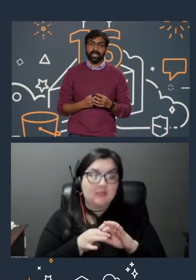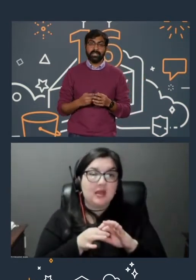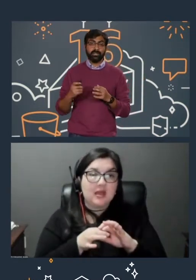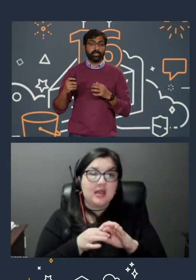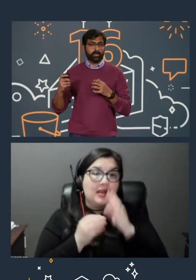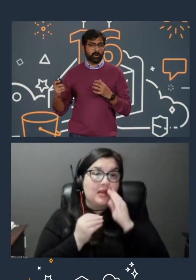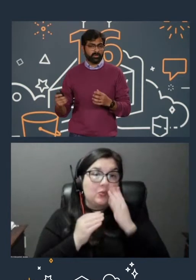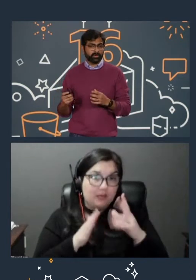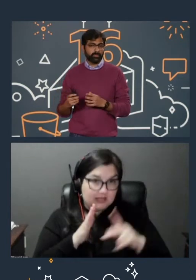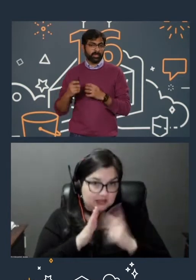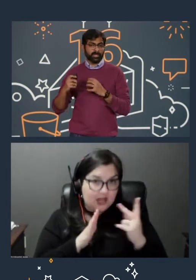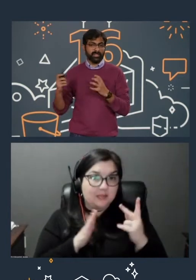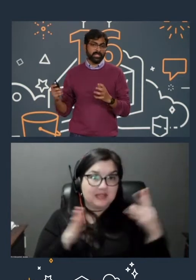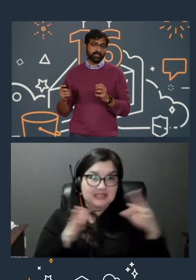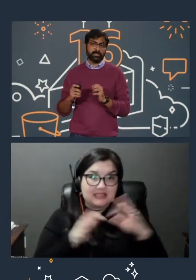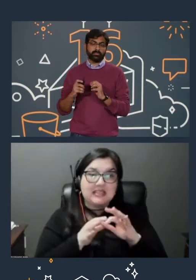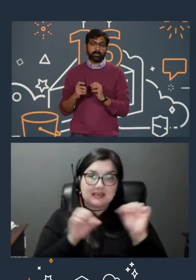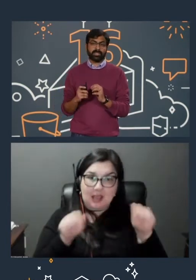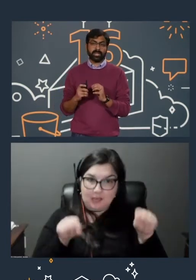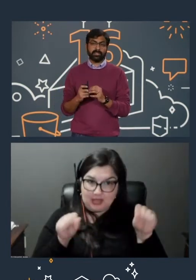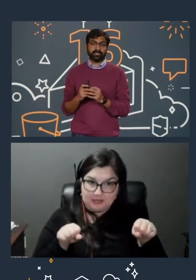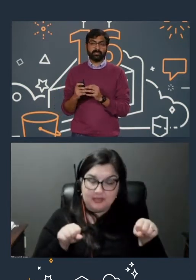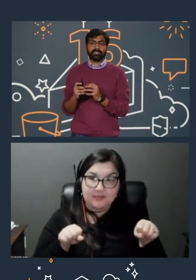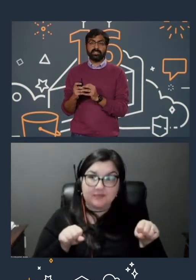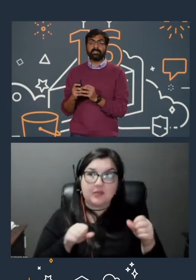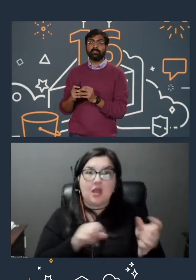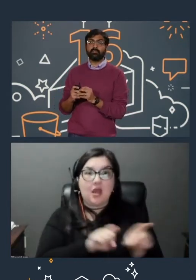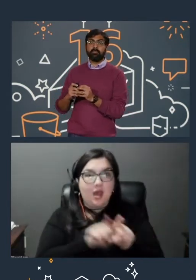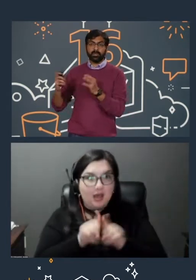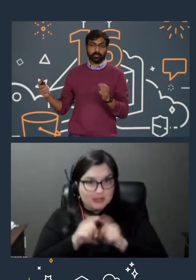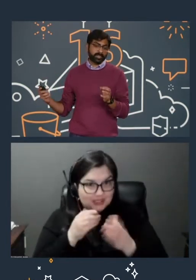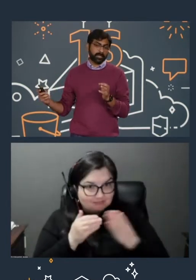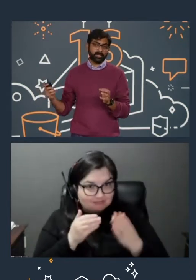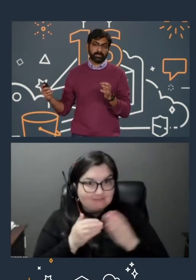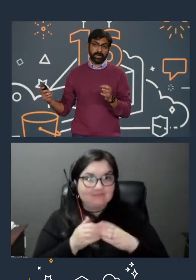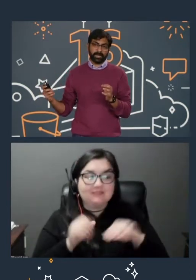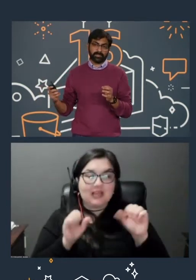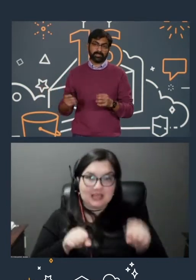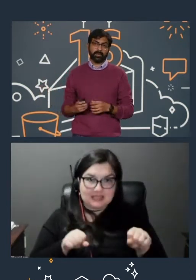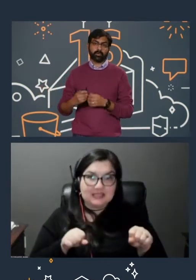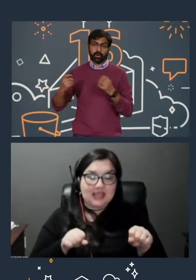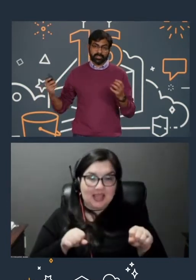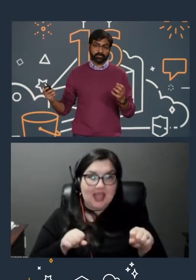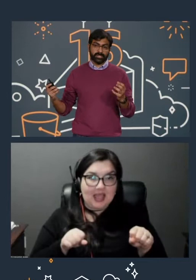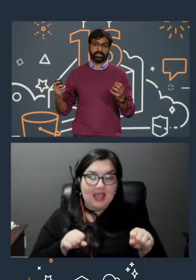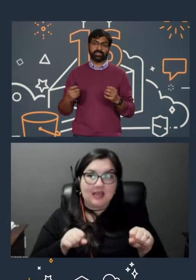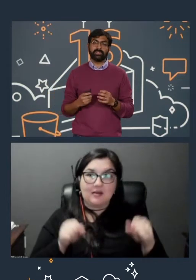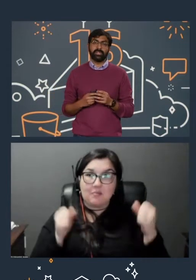And then you can also conveniently replicate simultaneously to multiple AWS buckets across regions.